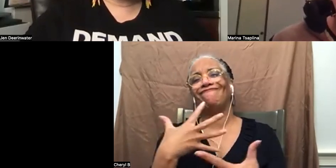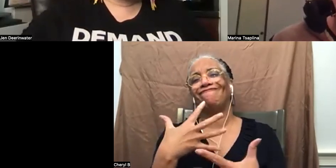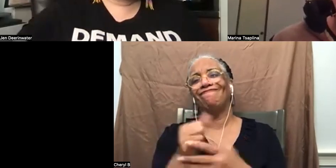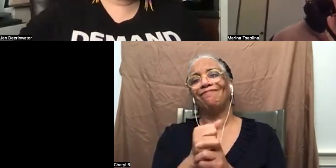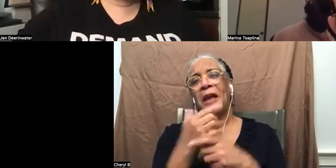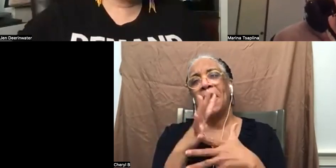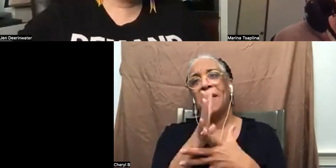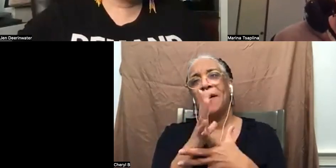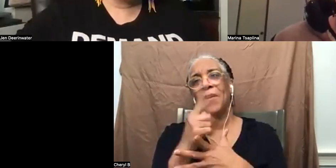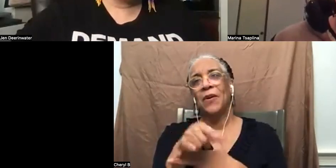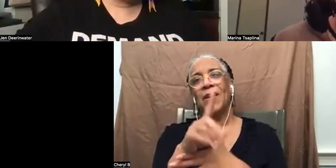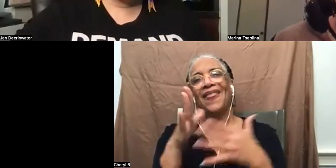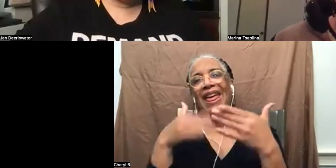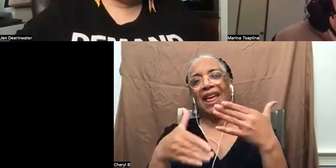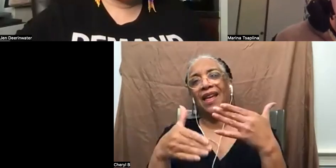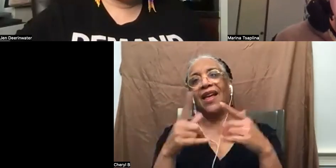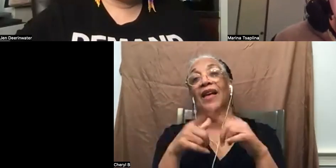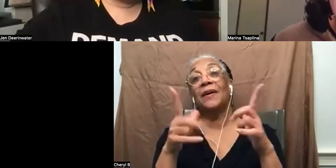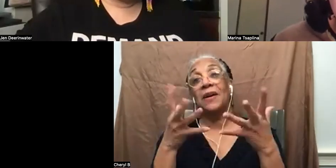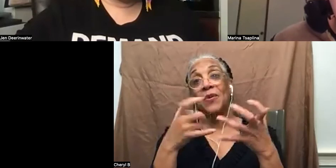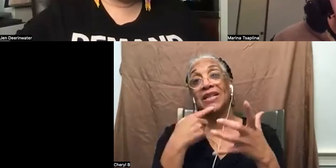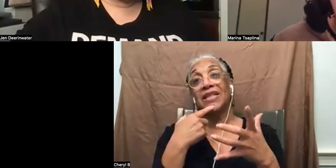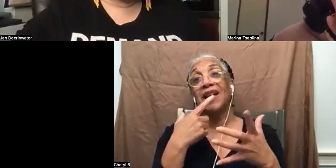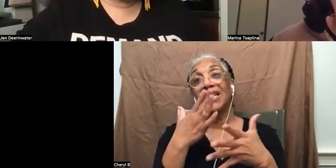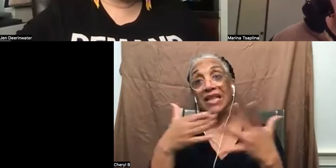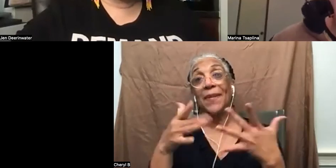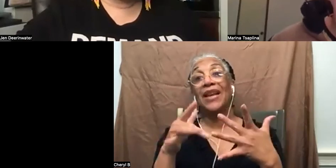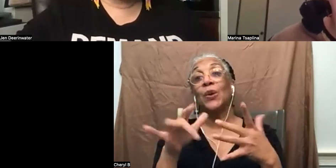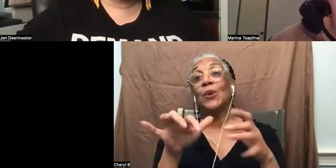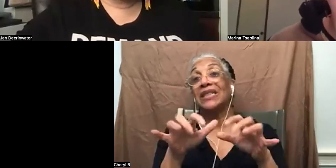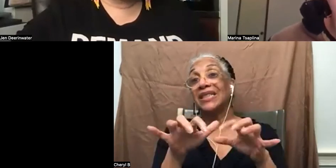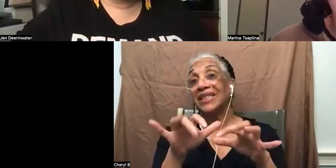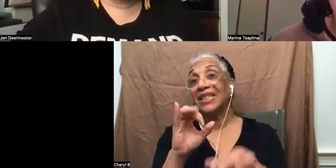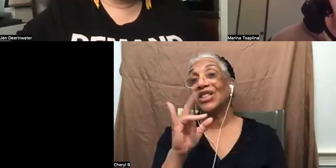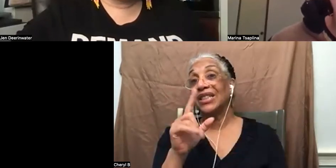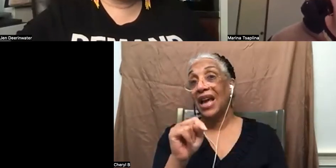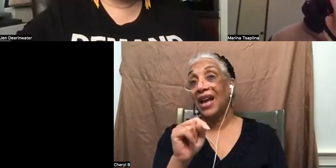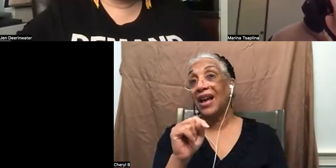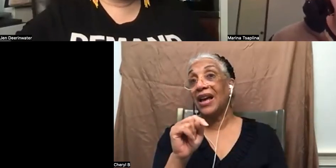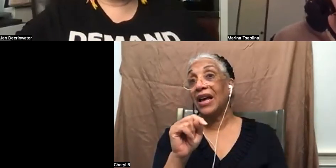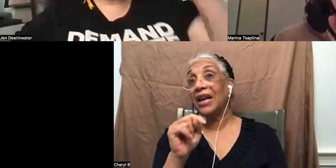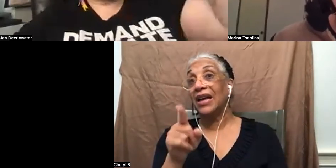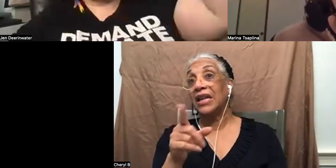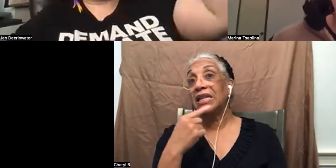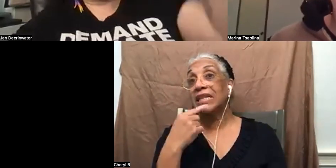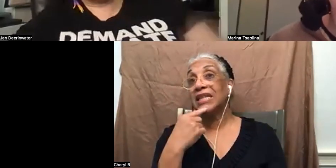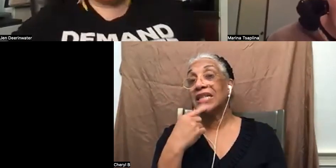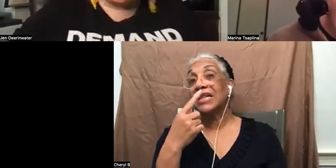chat who says I am spiteful too, from the disability side. For sure.